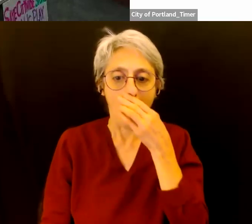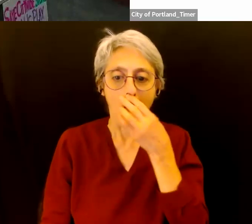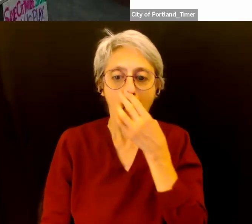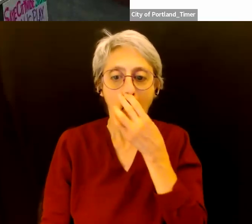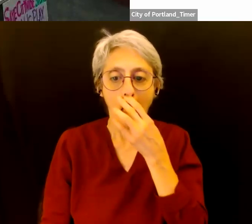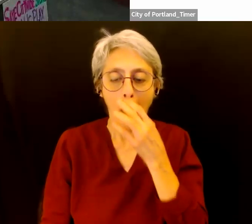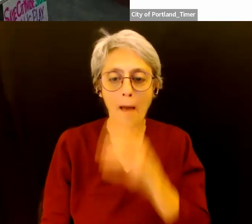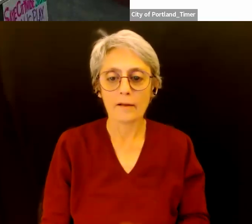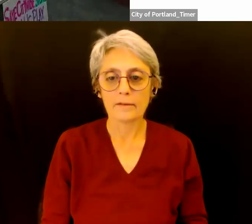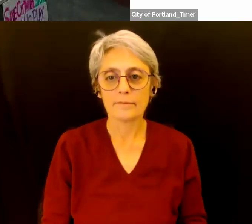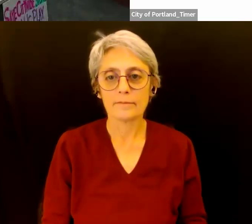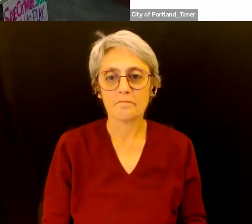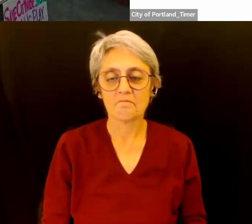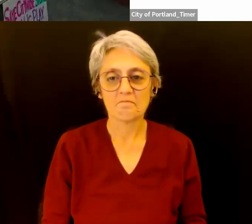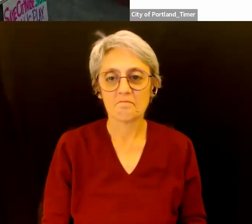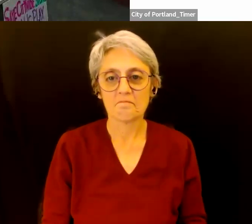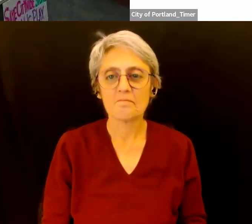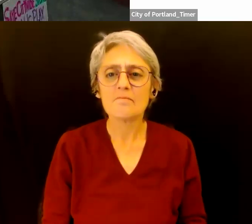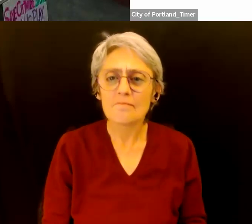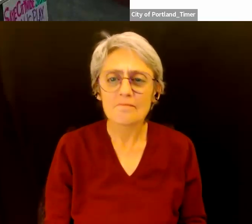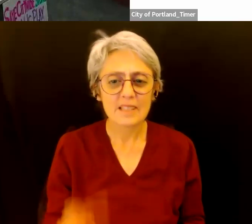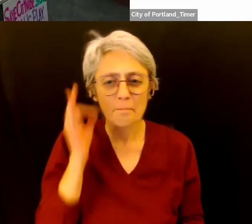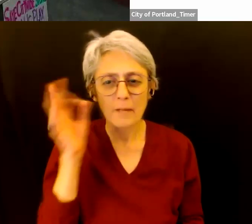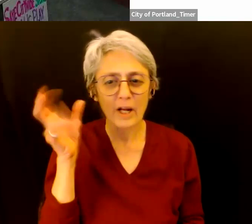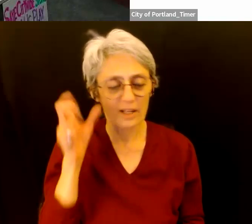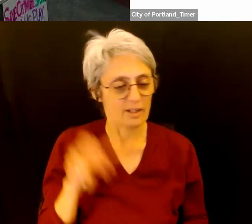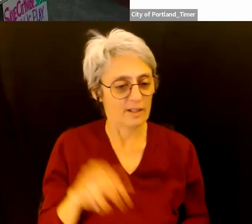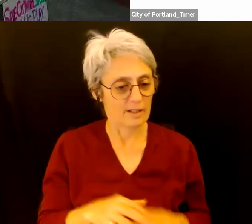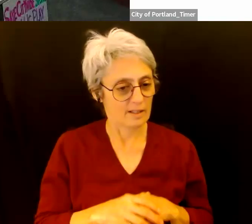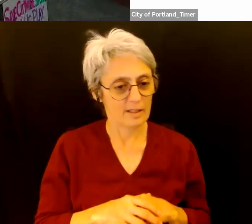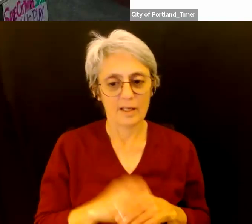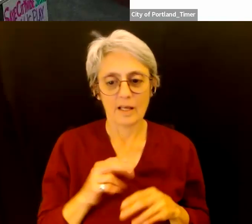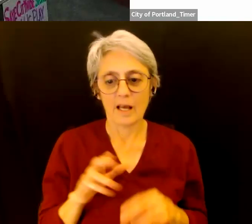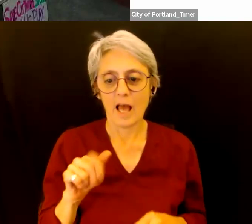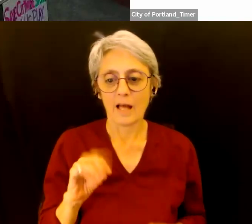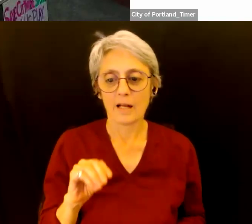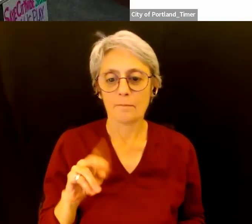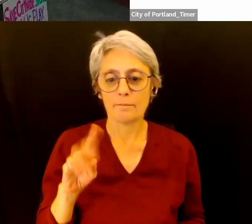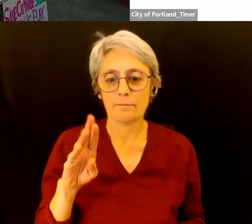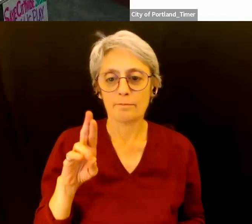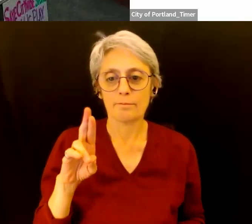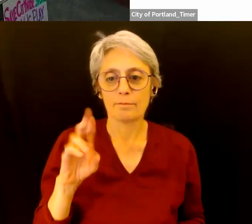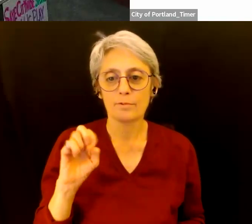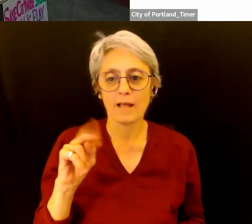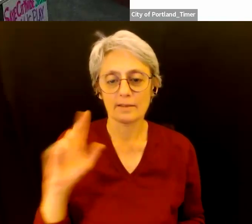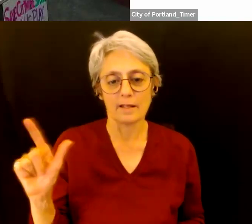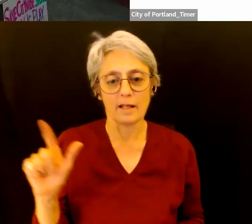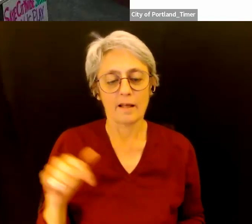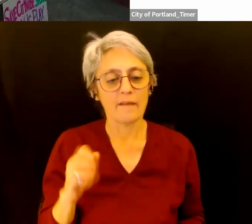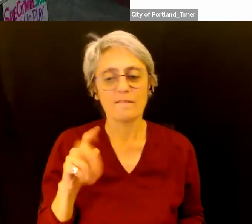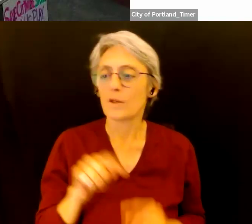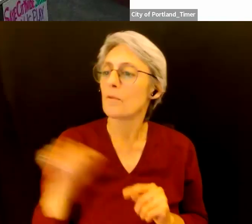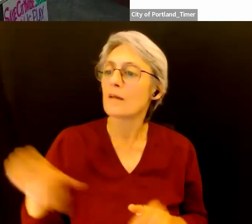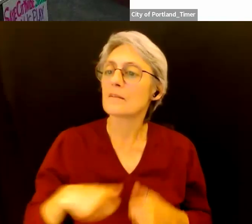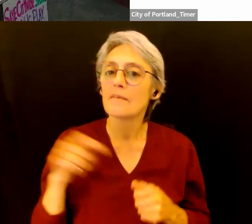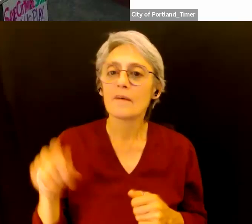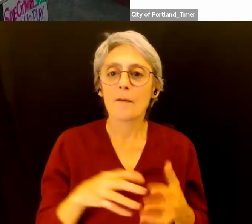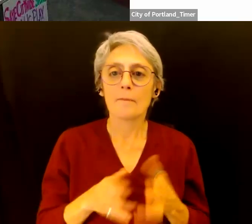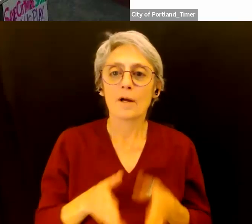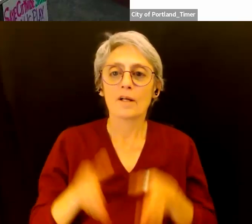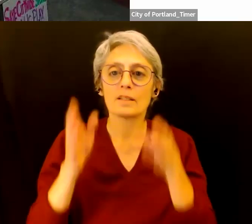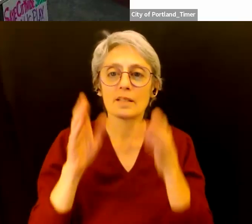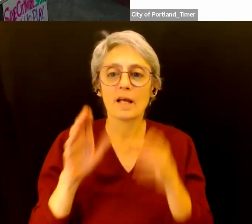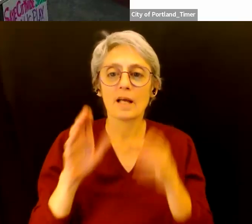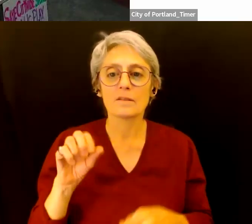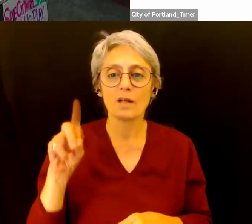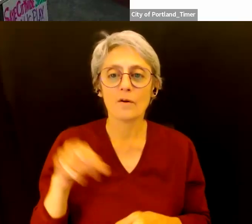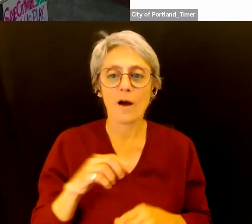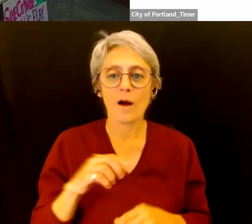City Council. Mayor Wilson. My name is Adam Brindell, and I live just a few blocks from here at American Plaza Towers Condominiums, where I serve on the Security Committee and the next board of directors.